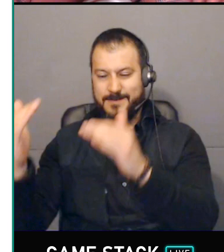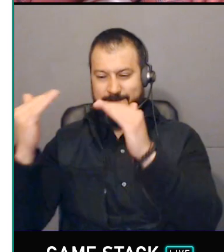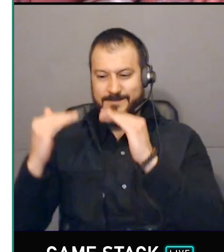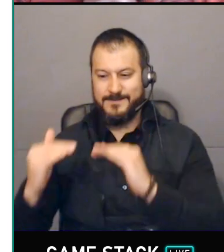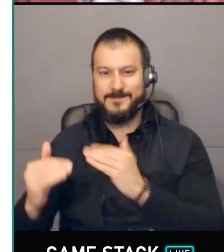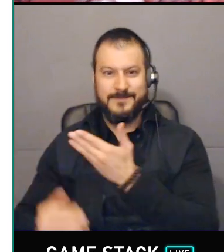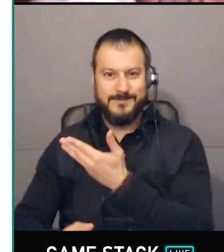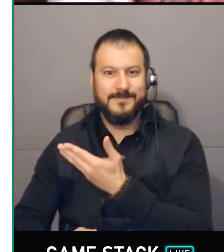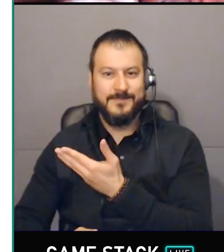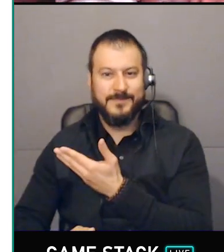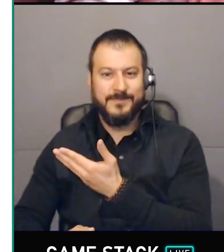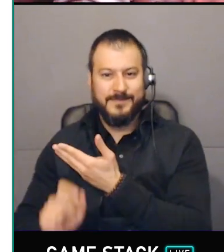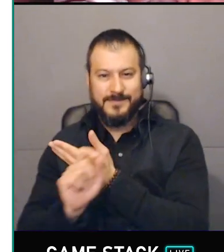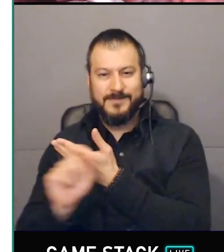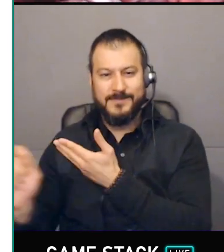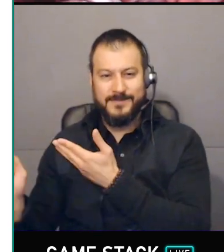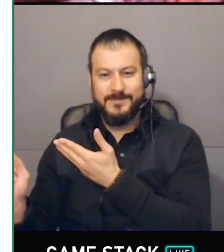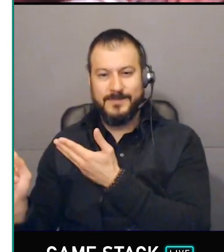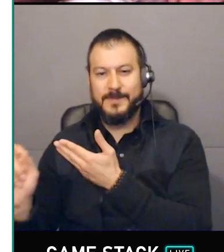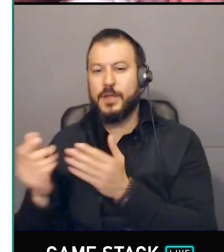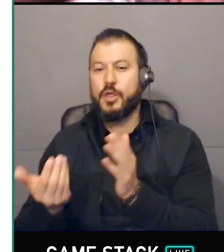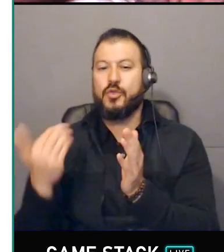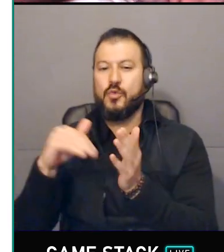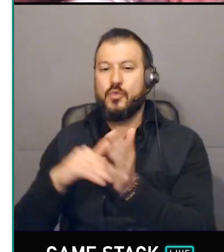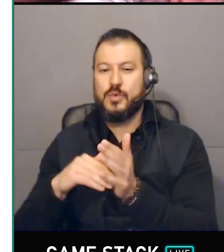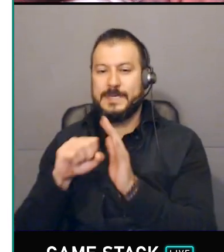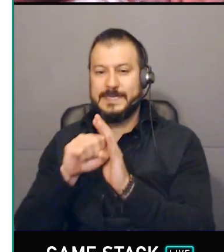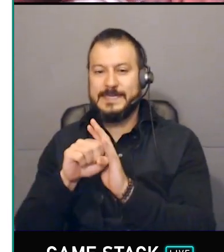which is known as the resampled importance sampling estimator,